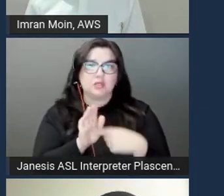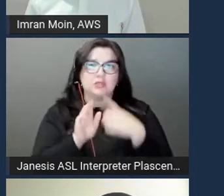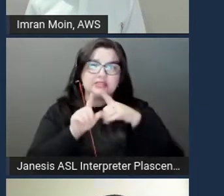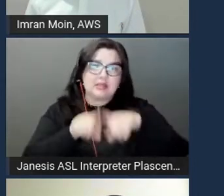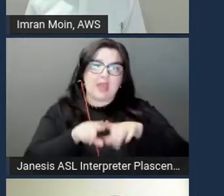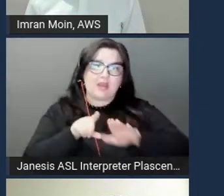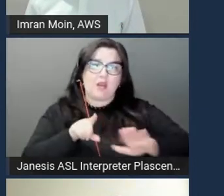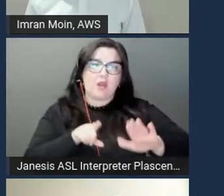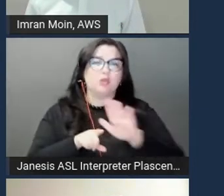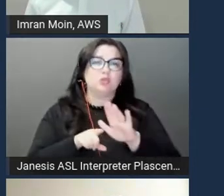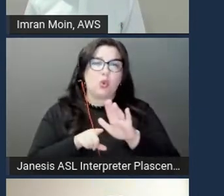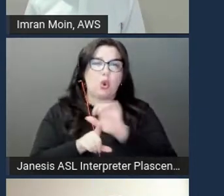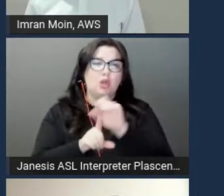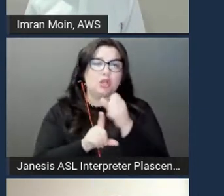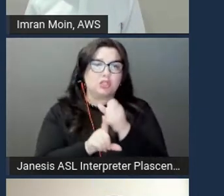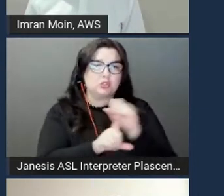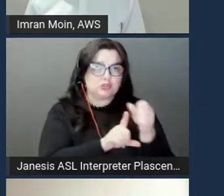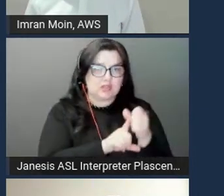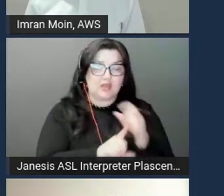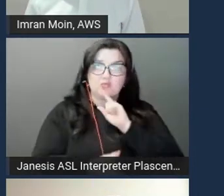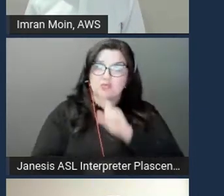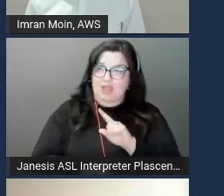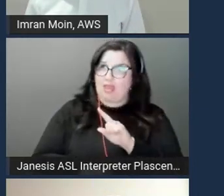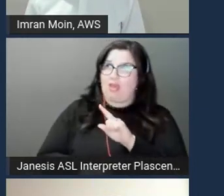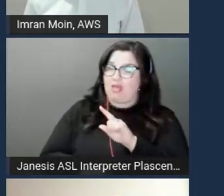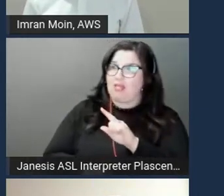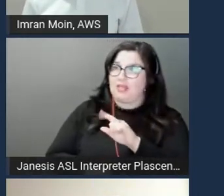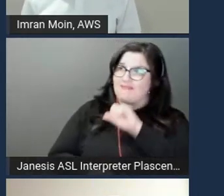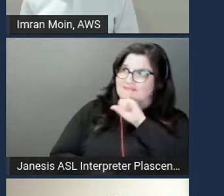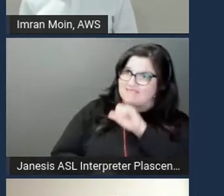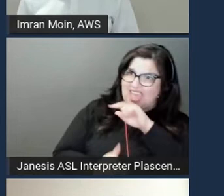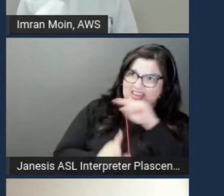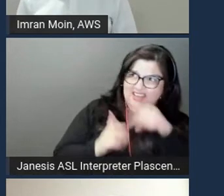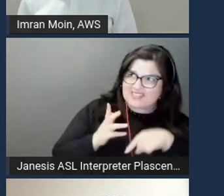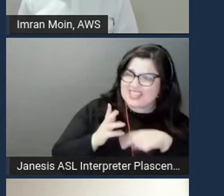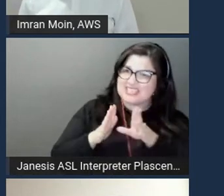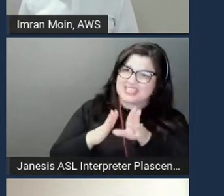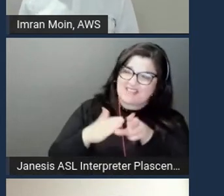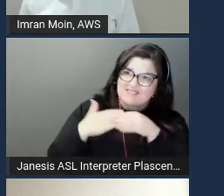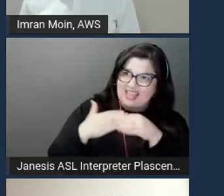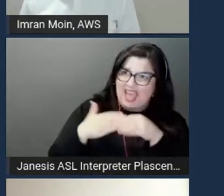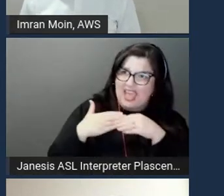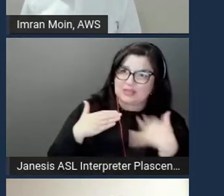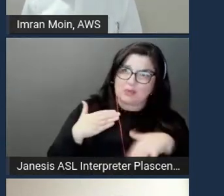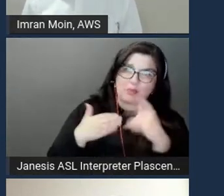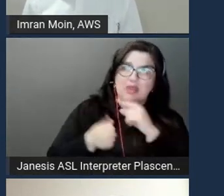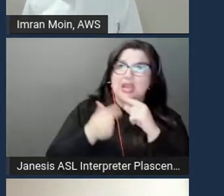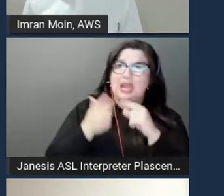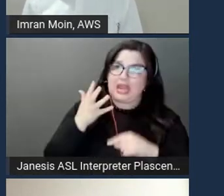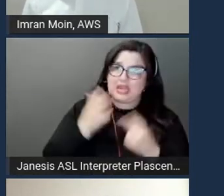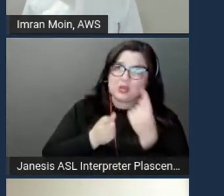Yep. I'm proud of this because it's so flexible. We get all these questions. Can it do this, and can it do that?